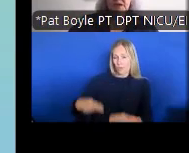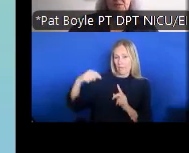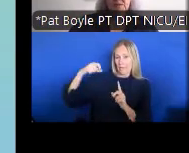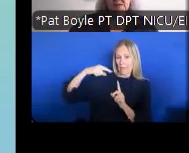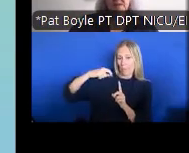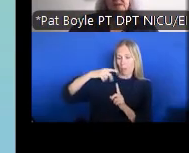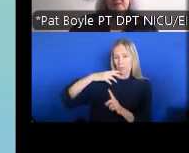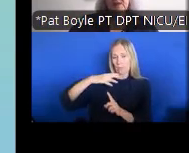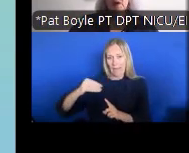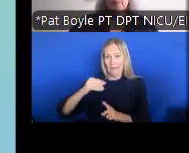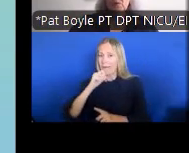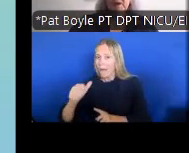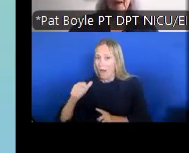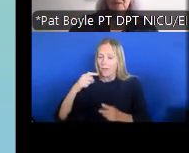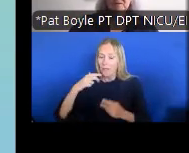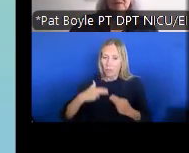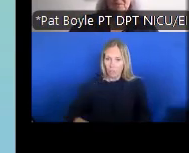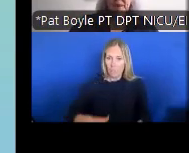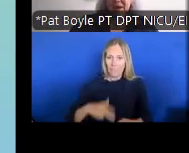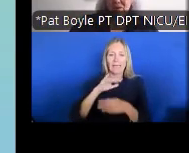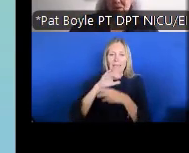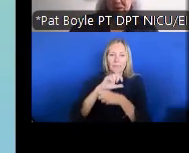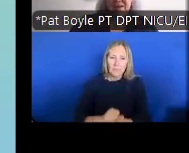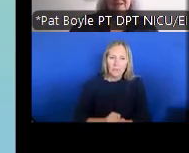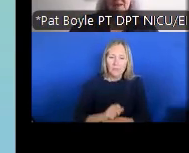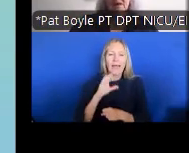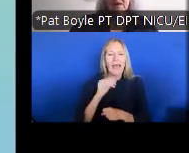hypersensitivity are pointed out to the parent as they become